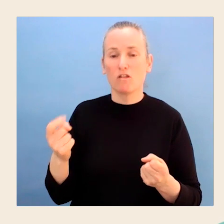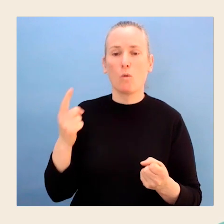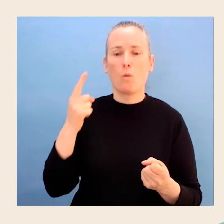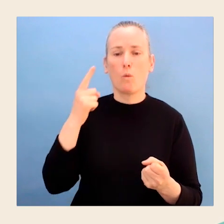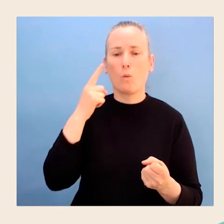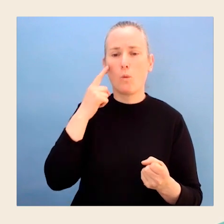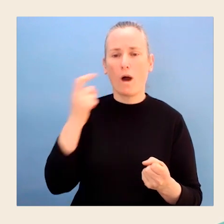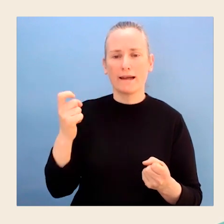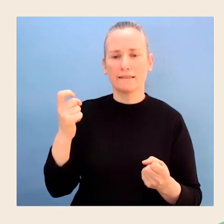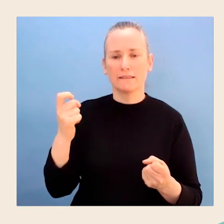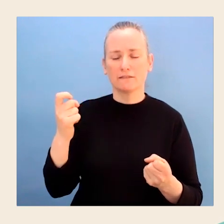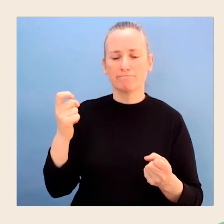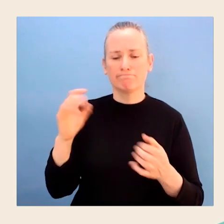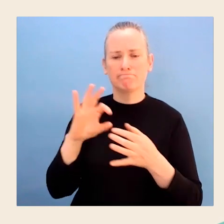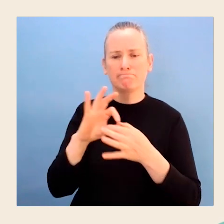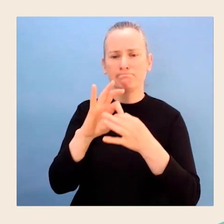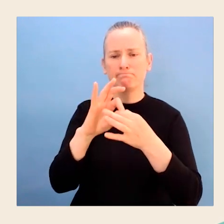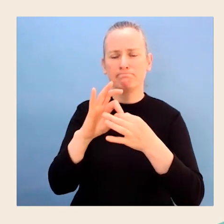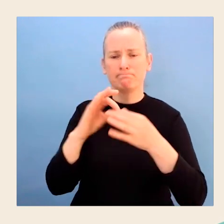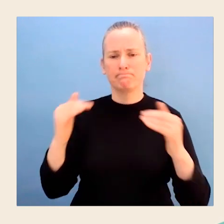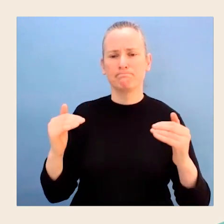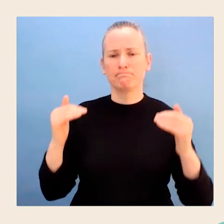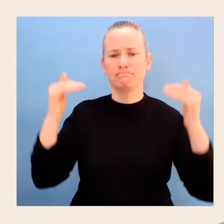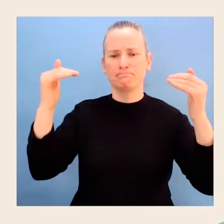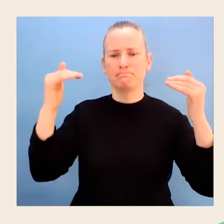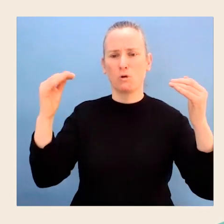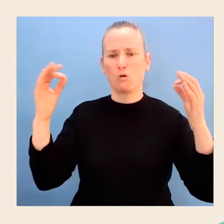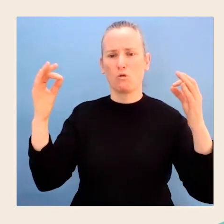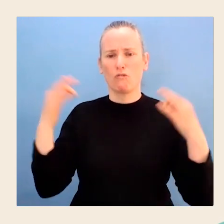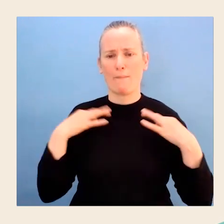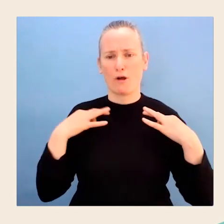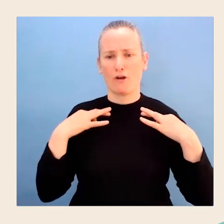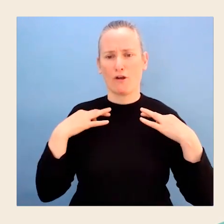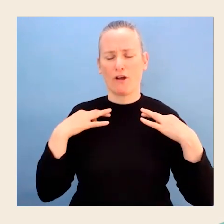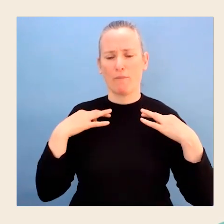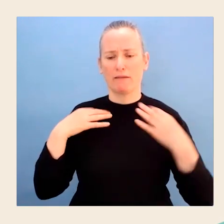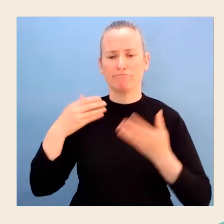erases the intersectional notion of disability and race.